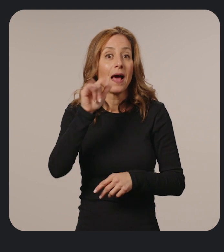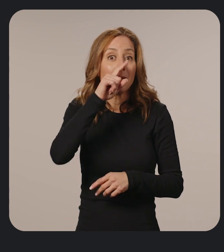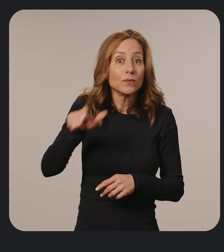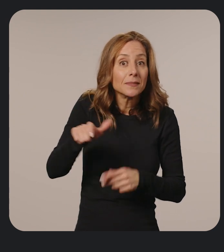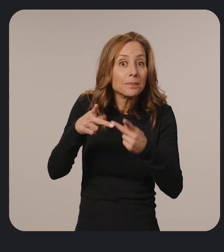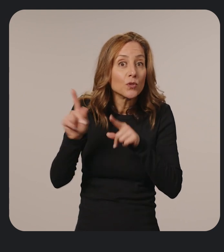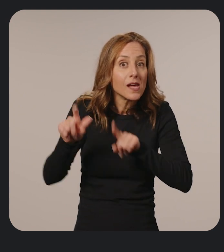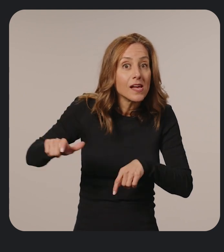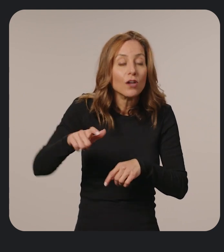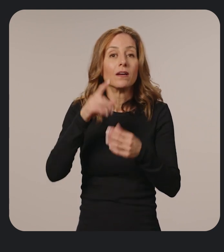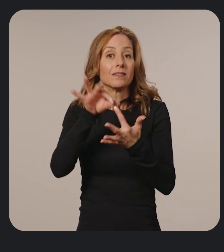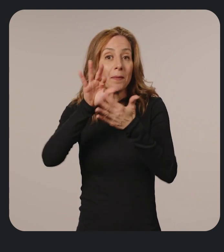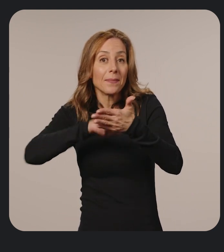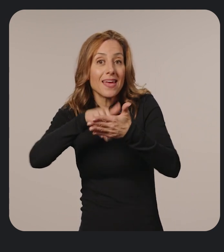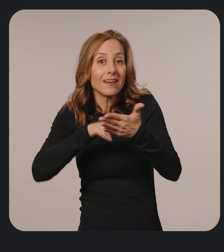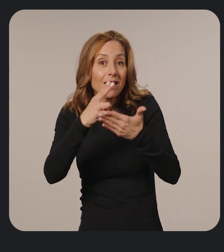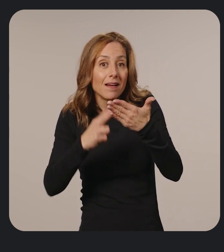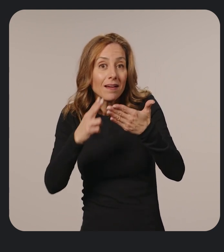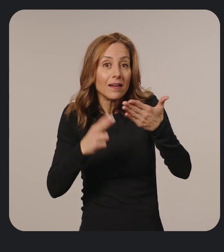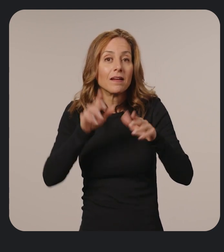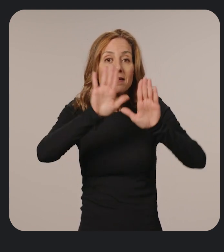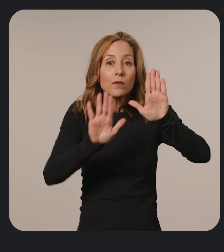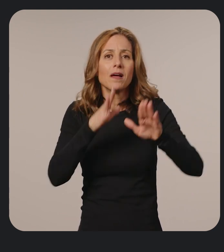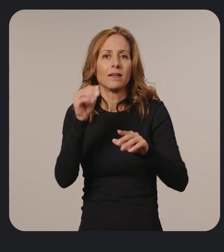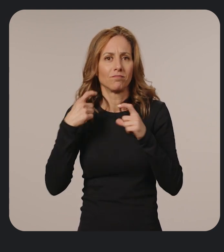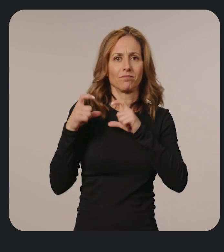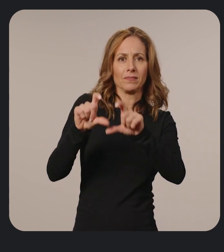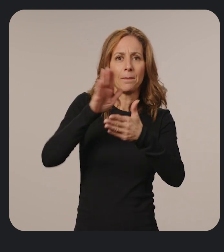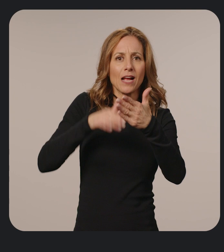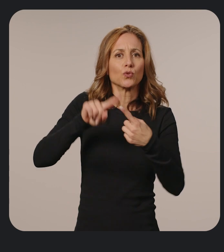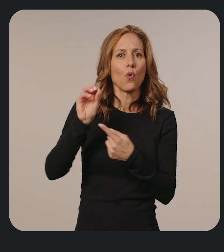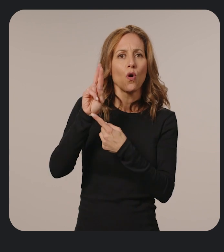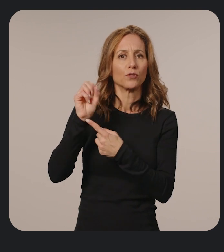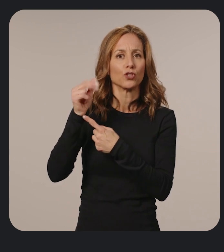position, CustomPaint handles layout and then delegates its painting to OrbShaderPainter,